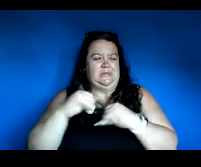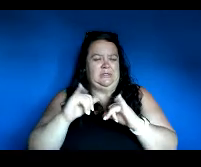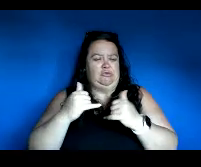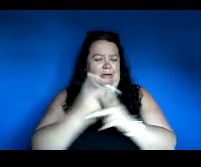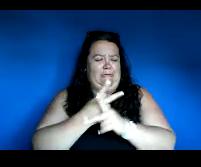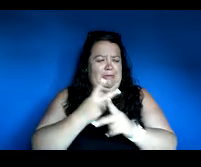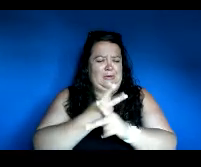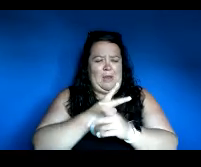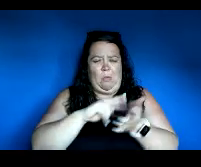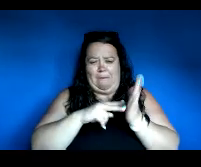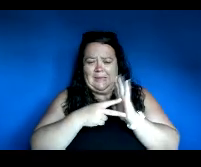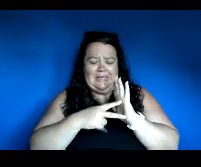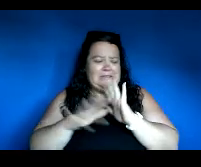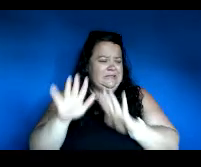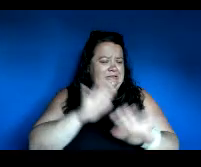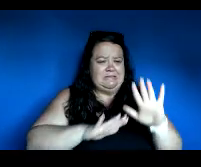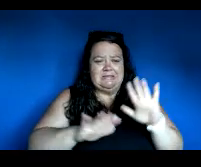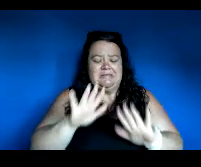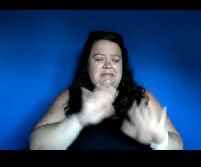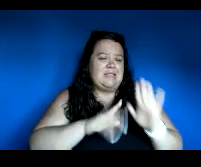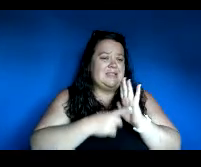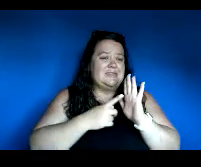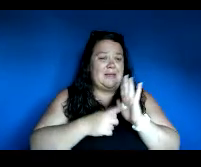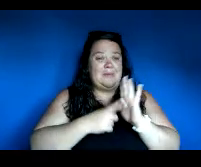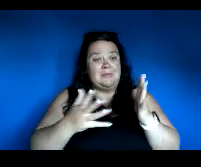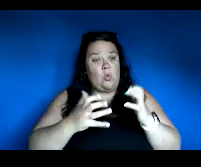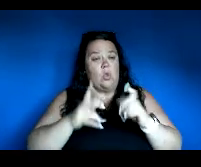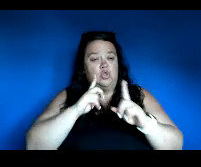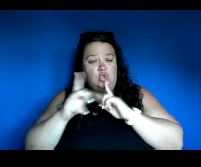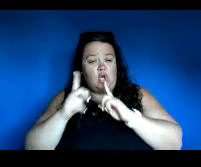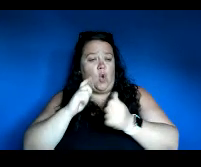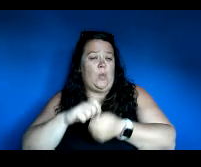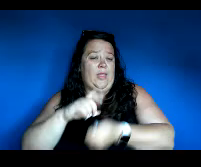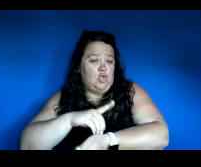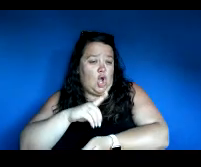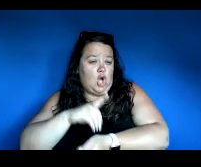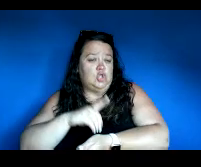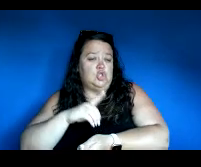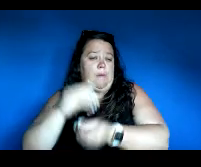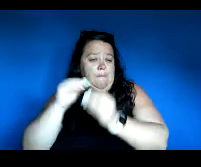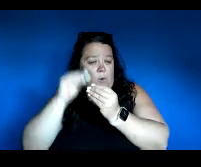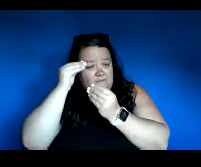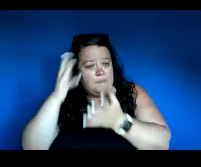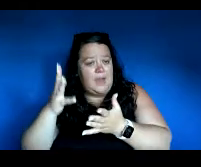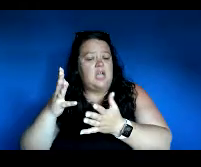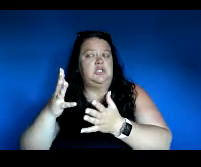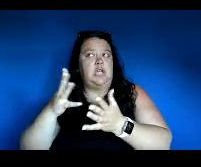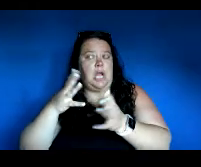what that means for them. And so sometimes they want us to talk with their providers, so that we can get more information, get more context about what's going on.